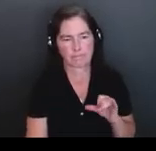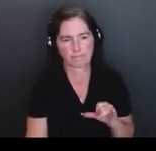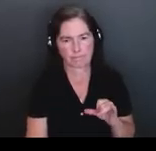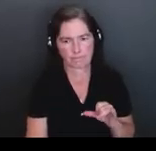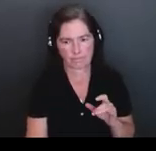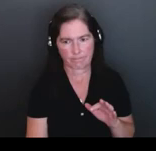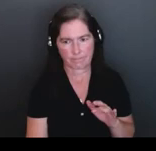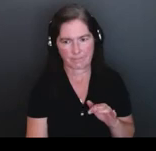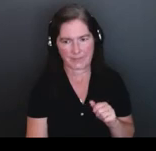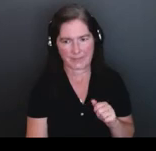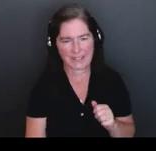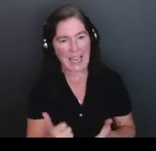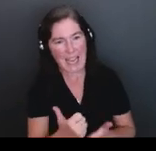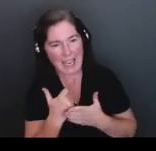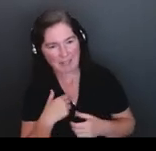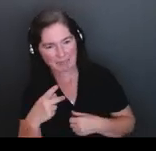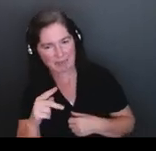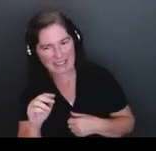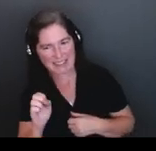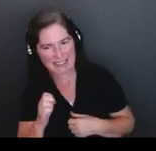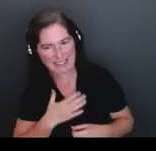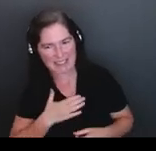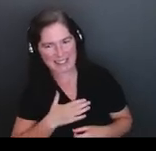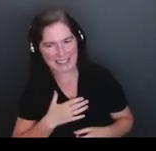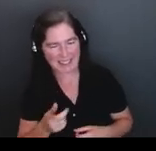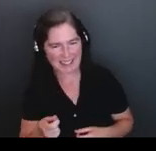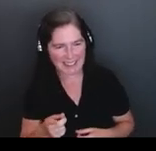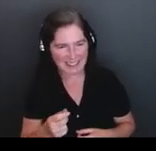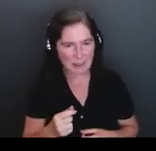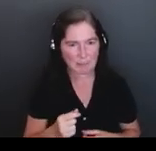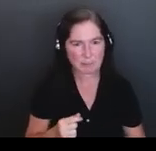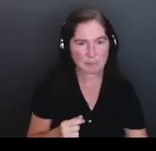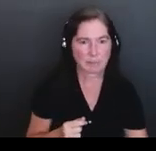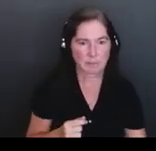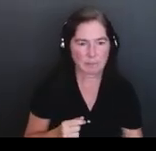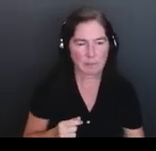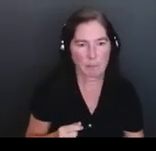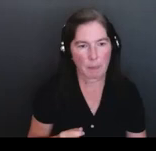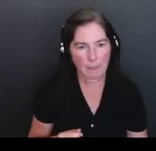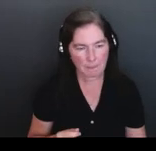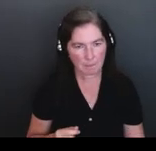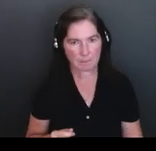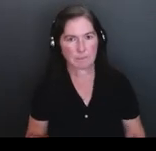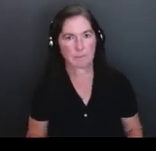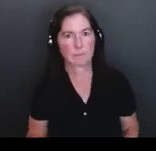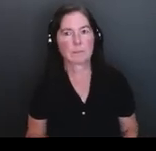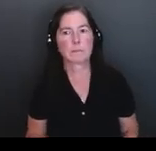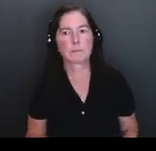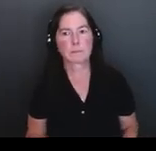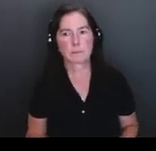Pete: Amy, just one question from the chat. You showed how to communicate with an individual student, can you show how to communicate with the entire class at the same time? Amy: Let's see. So Pete, can you walk me through it?